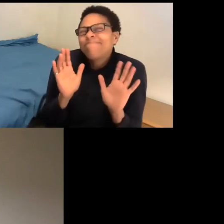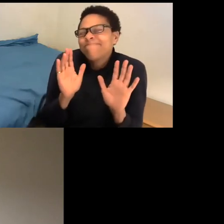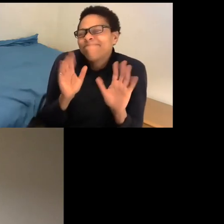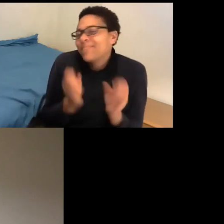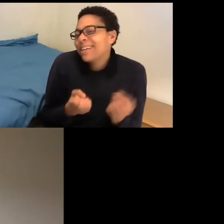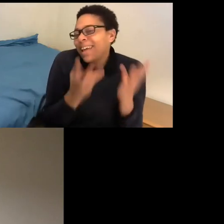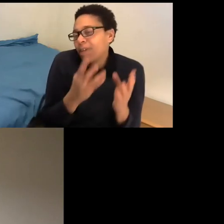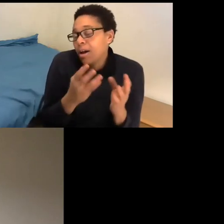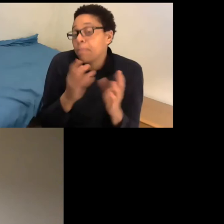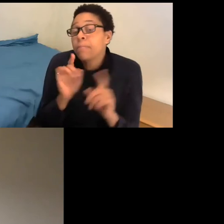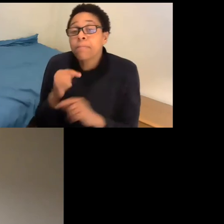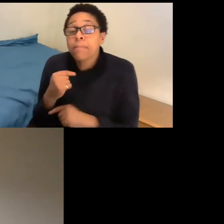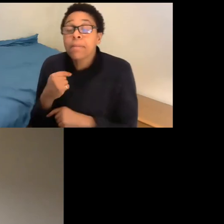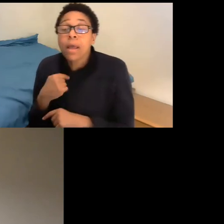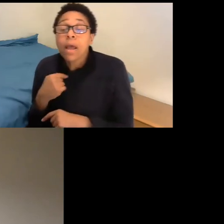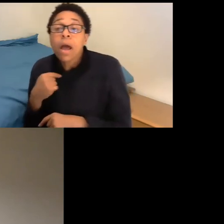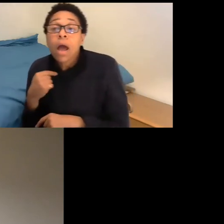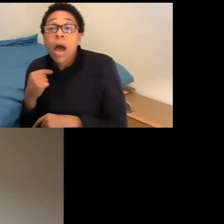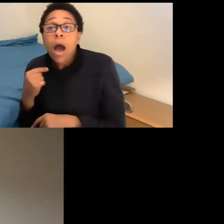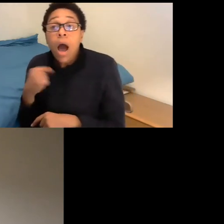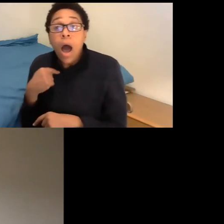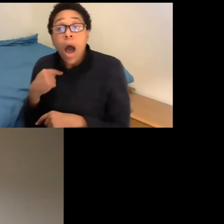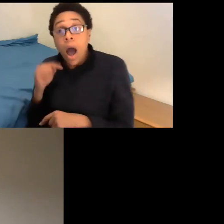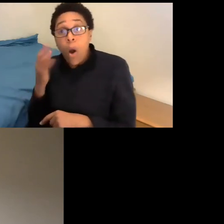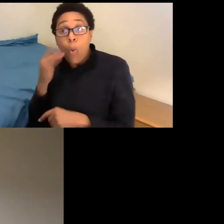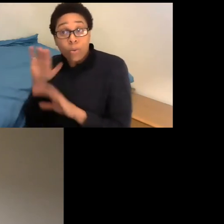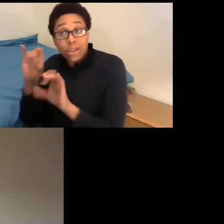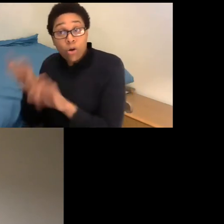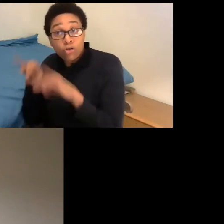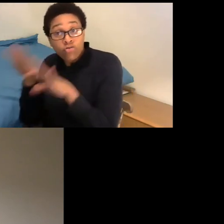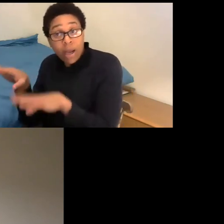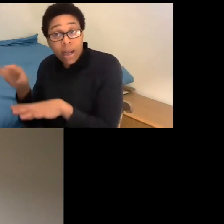got picked up. I got signed on to a record label, and I got to